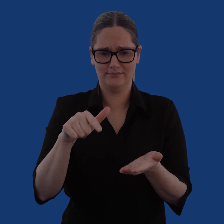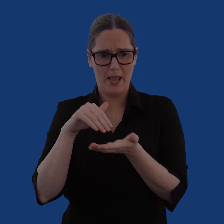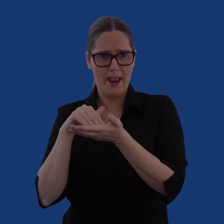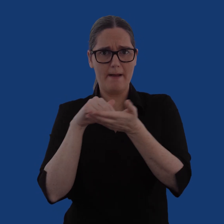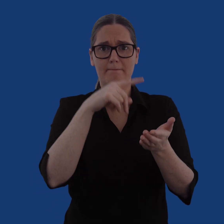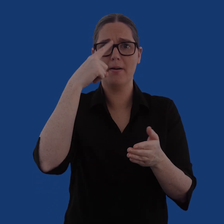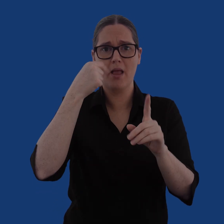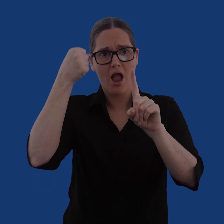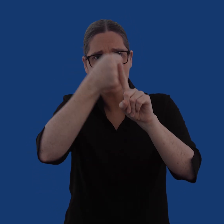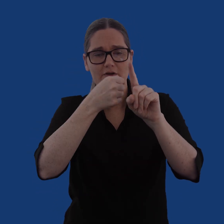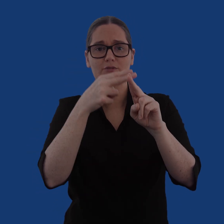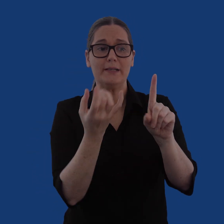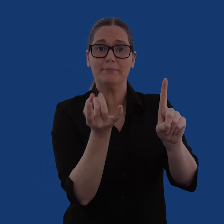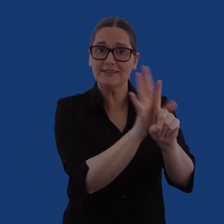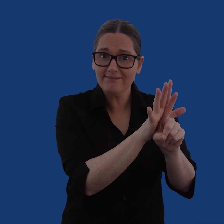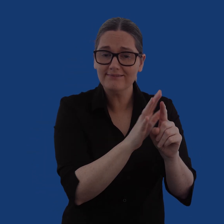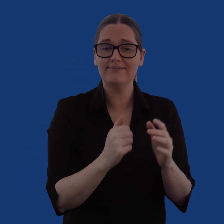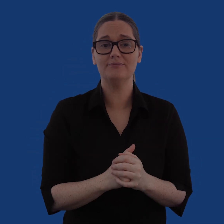It helps people advocate for themselves.